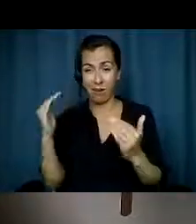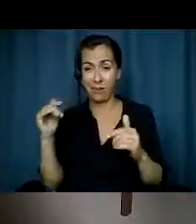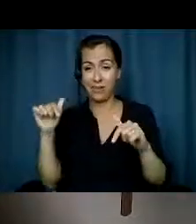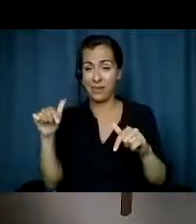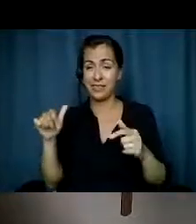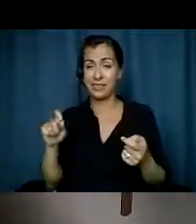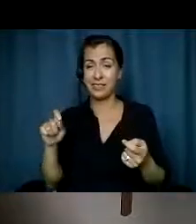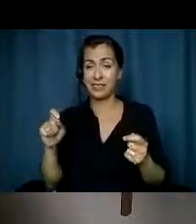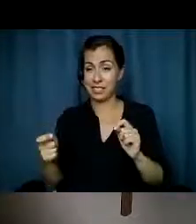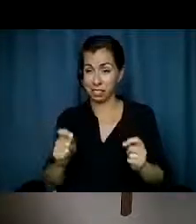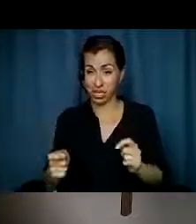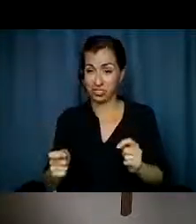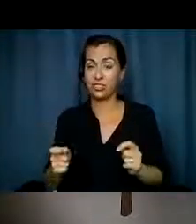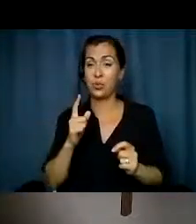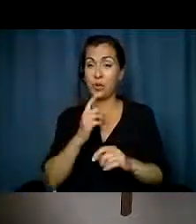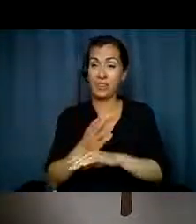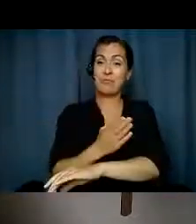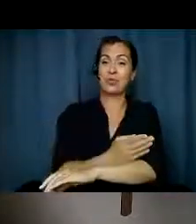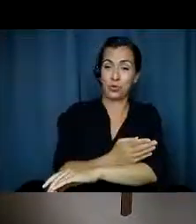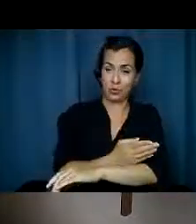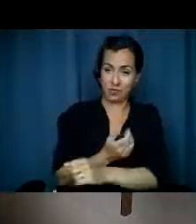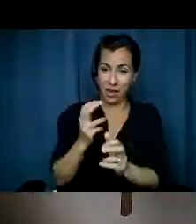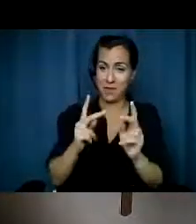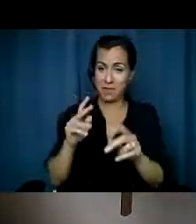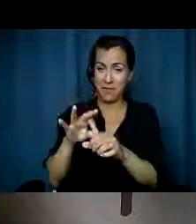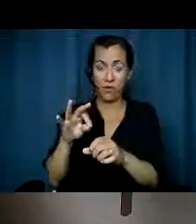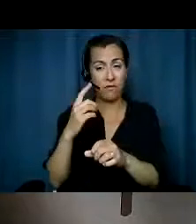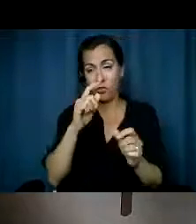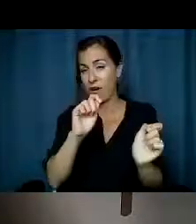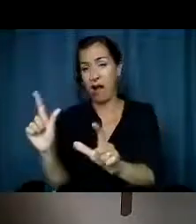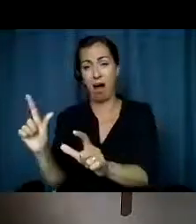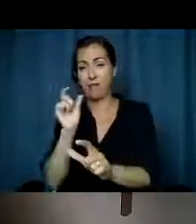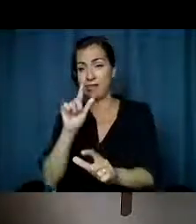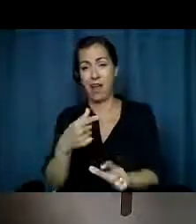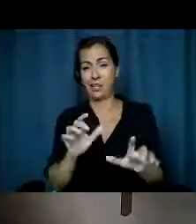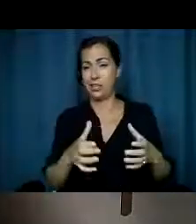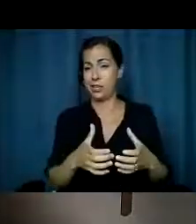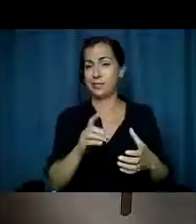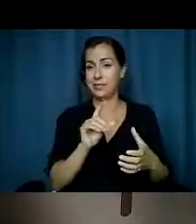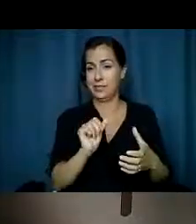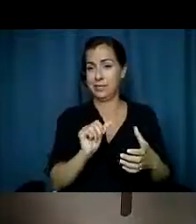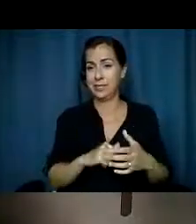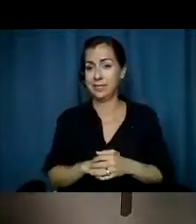talk about voting rights. I also wanted to mention, just because I feel